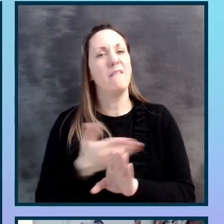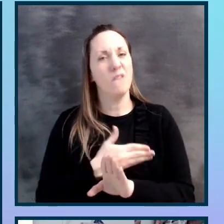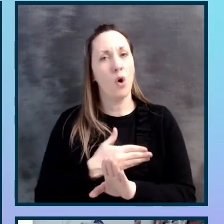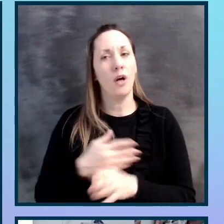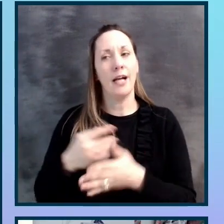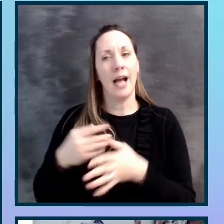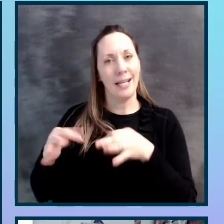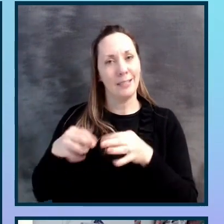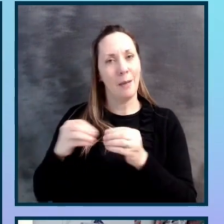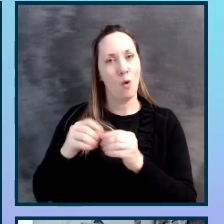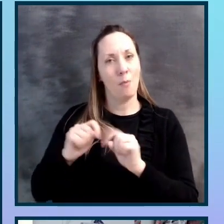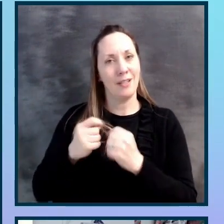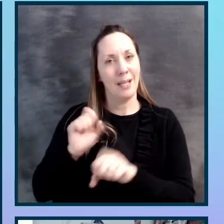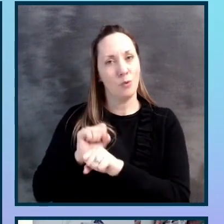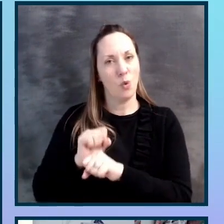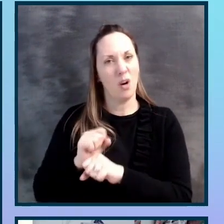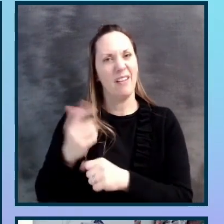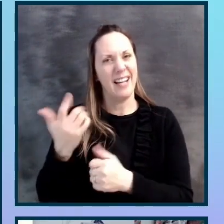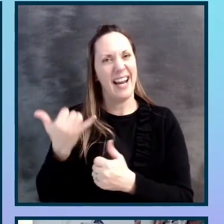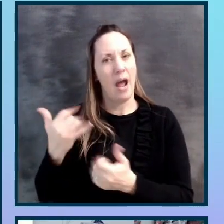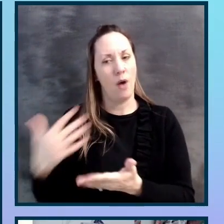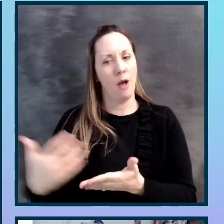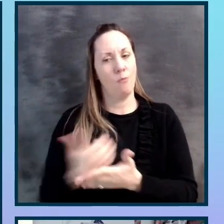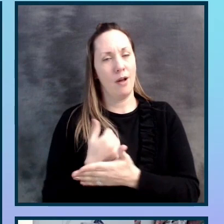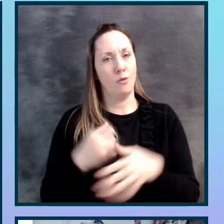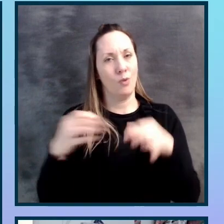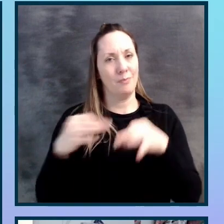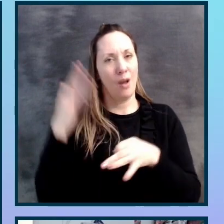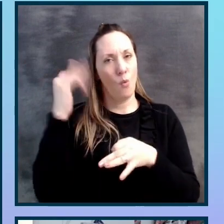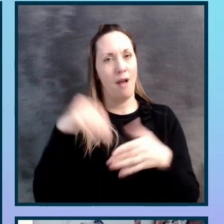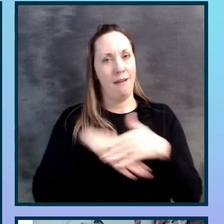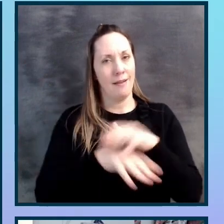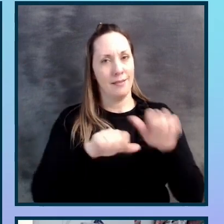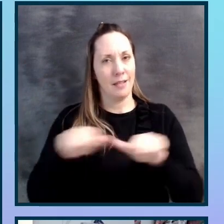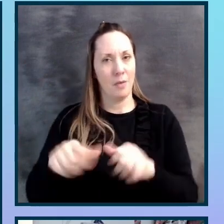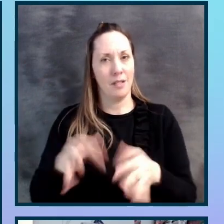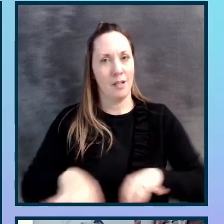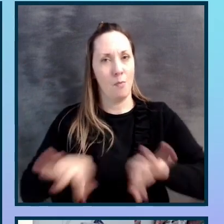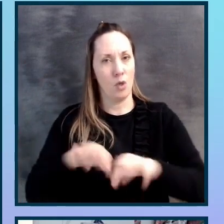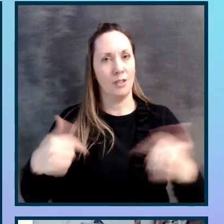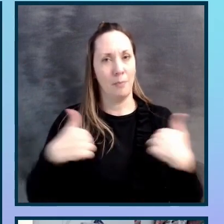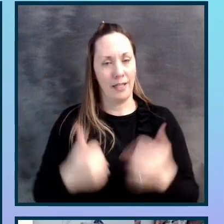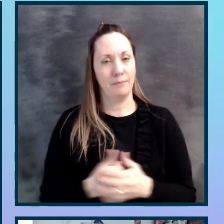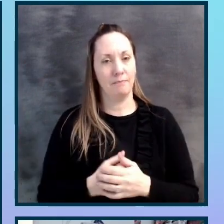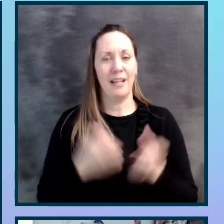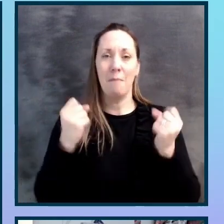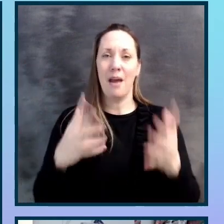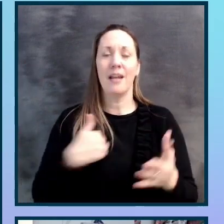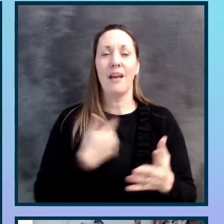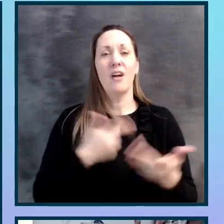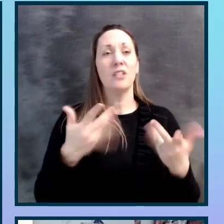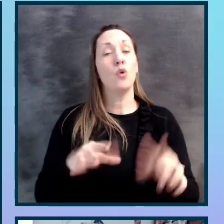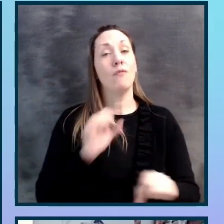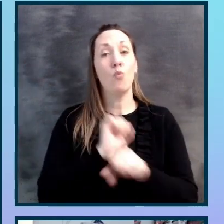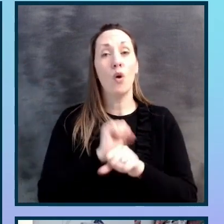I'd like to take a minute and explain why accessibility is important to me. Many of us who have worked on the Accessibility team